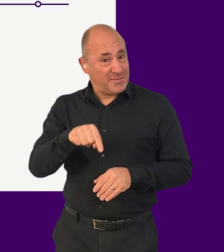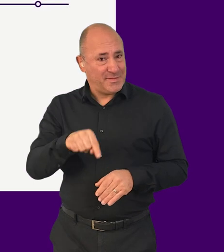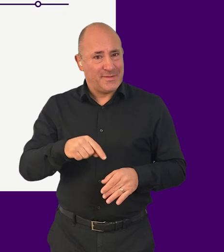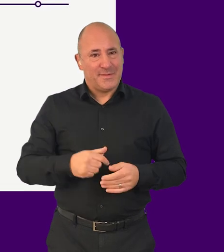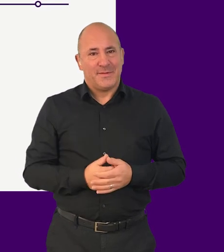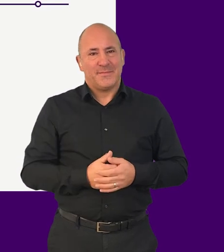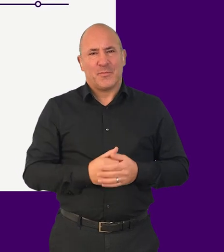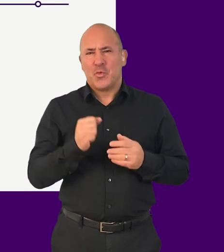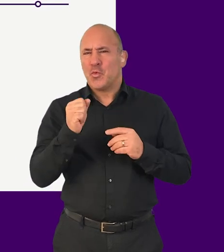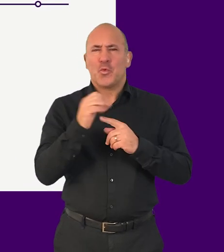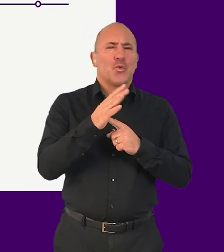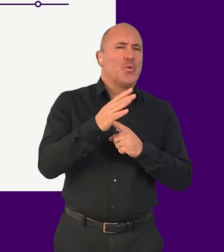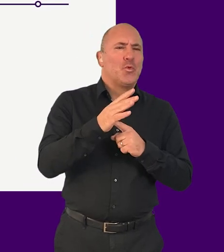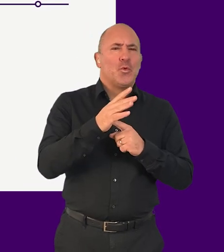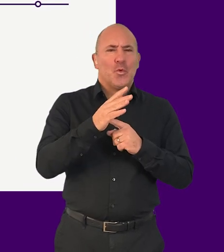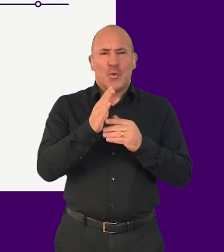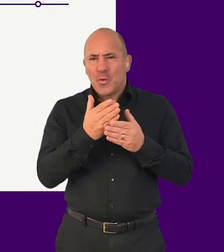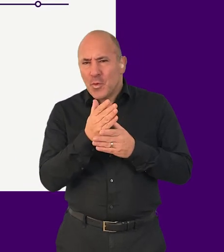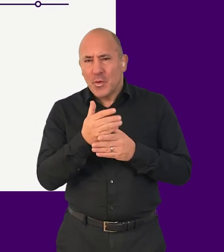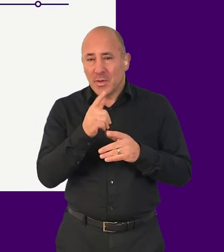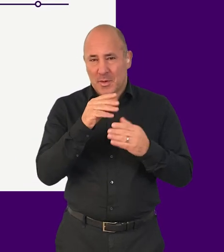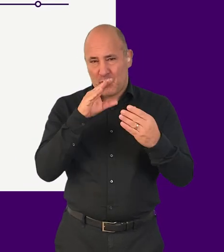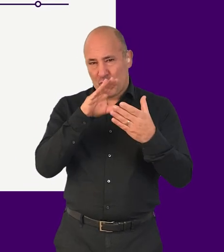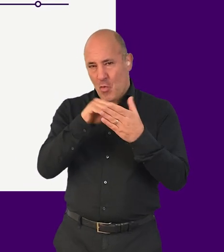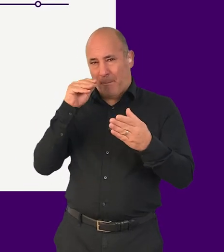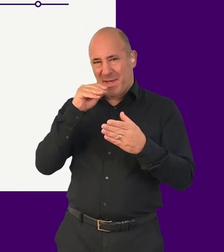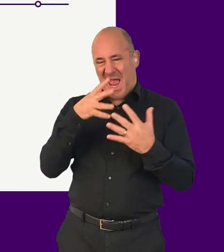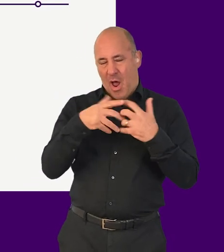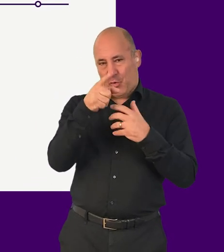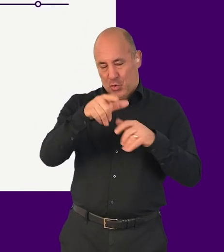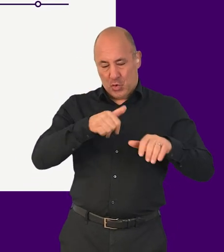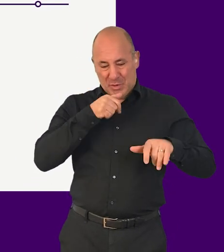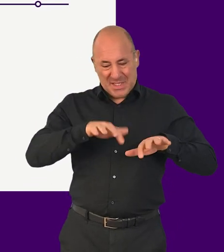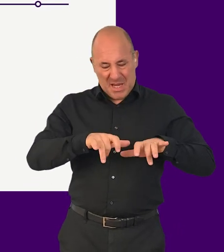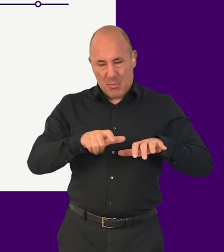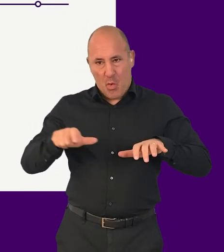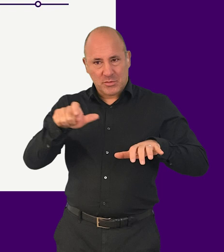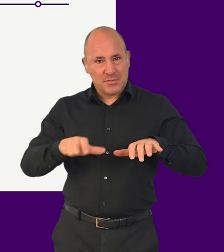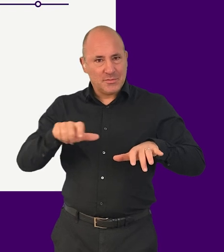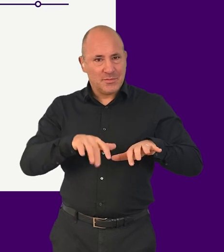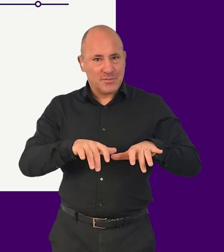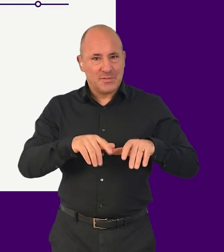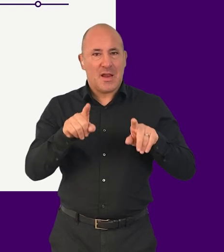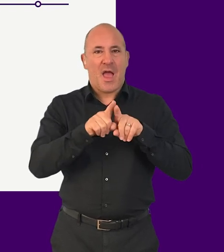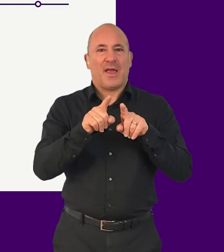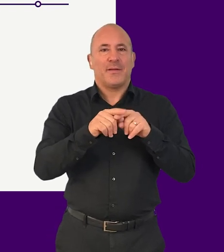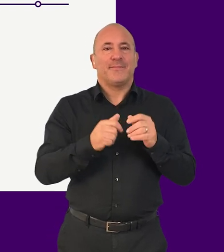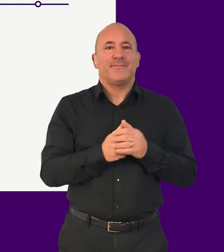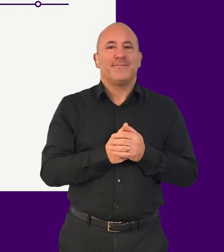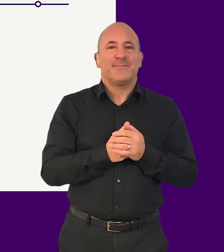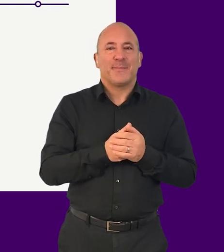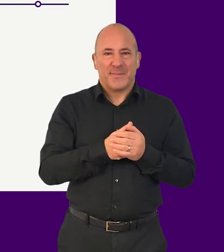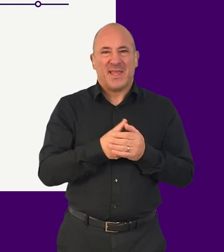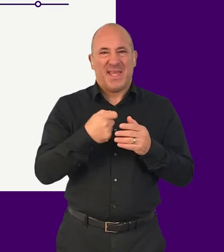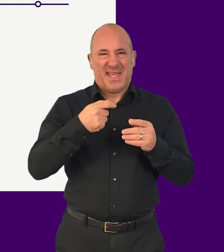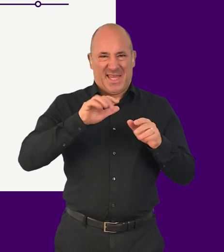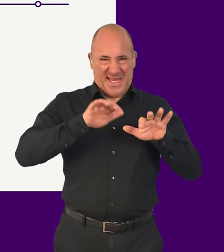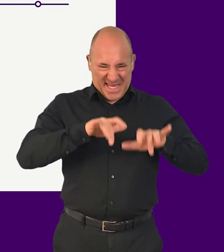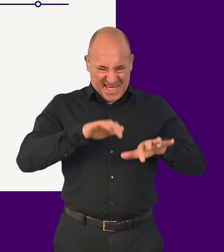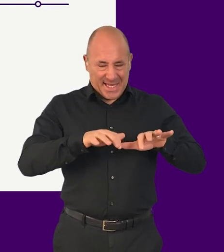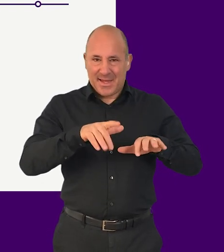Core navigation verbally mirrors how you navigate with a keyboard. For example, rather than using keys on a keyboard,